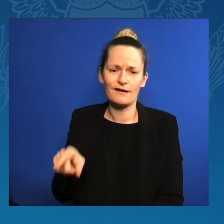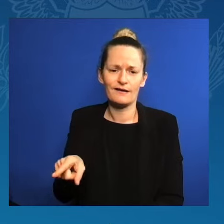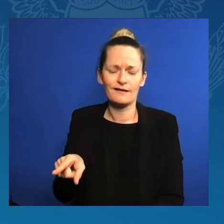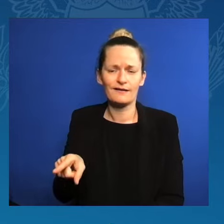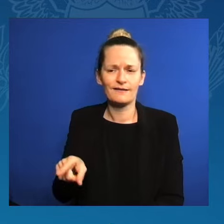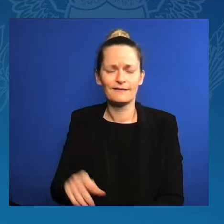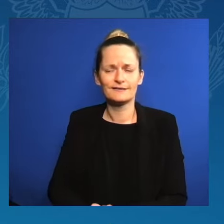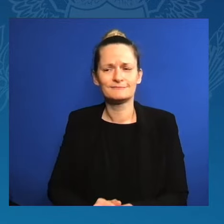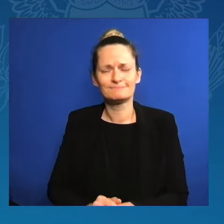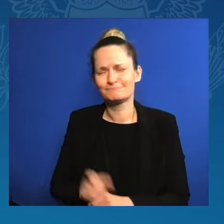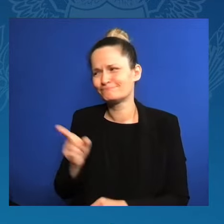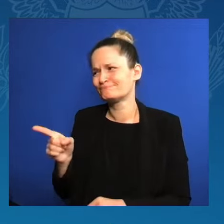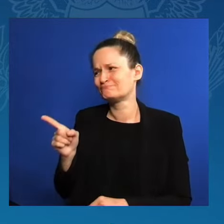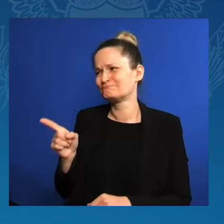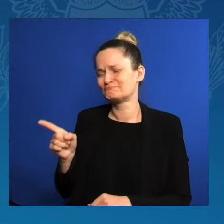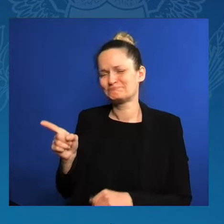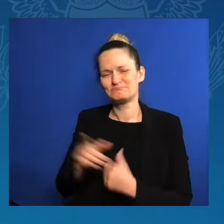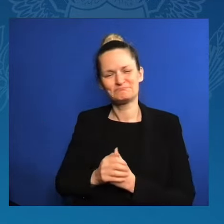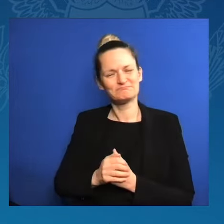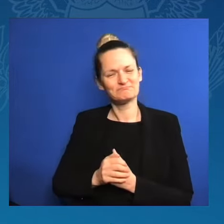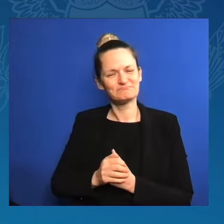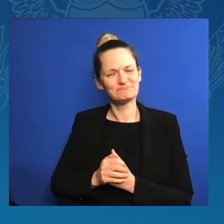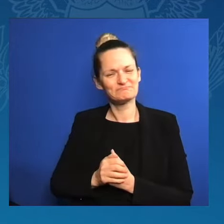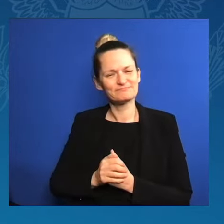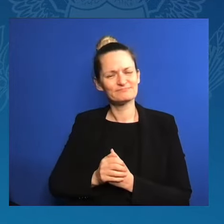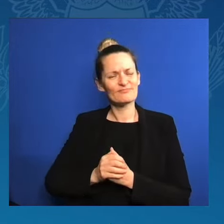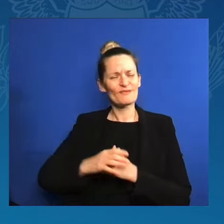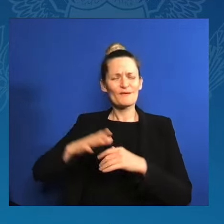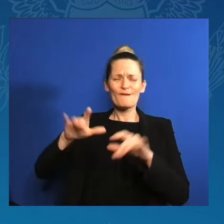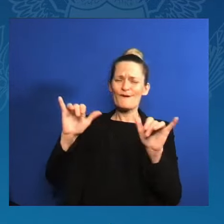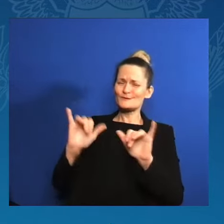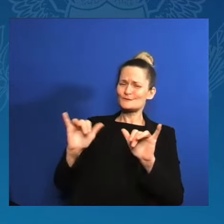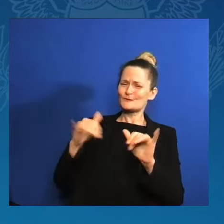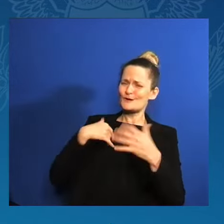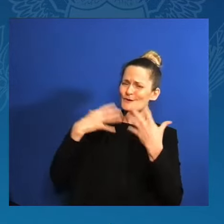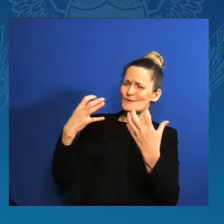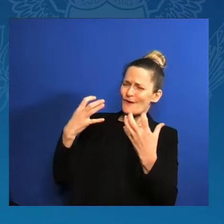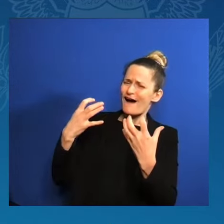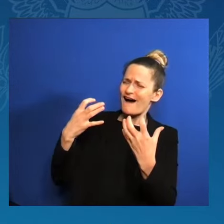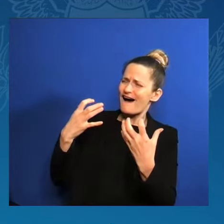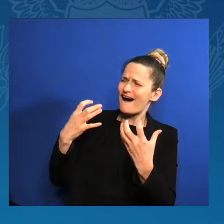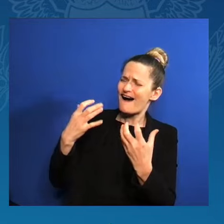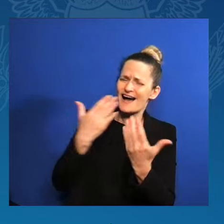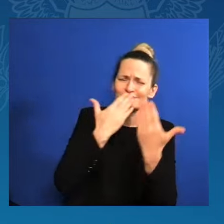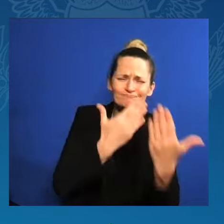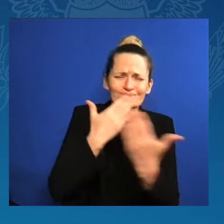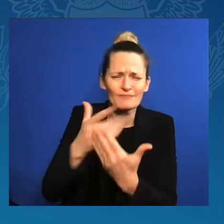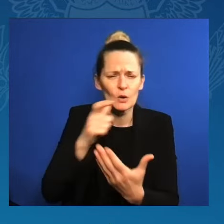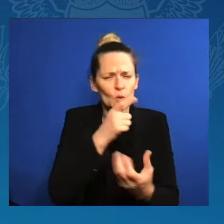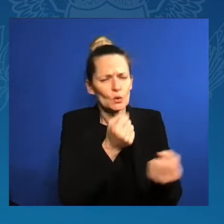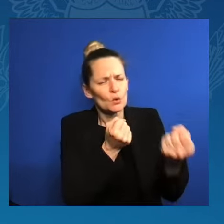I also want to thank the other champions for reproductive freedom who are here: Secretary Xavier Becerra,